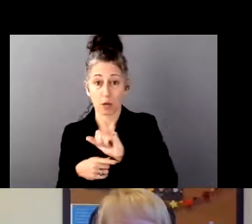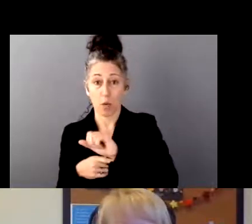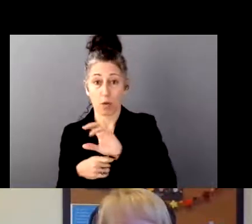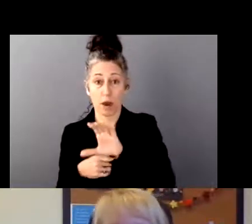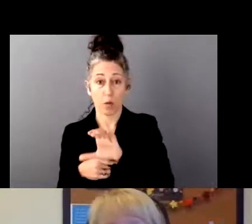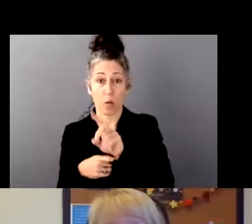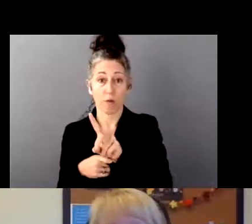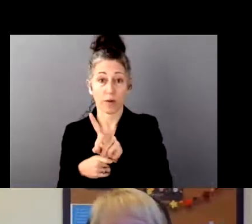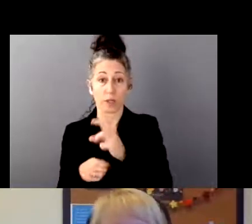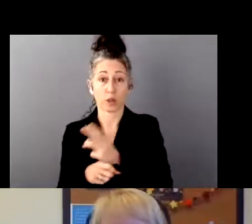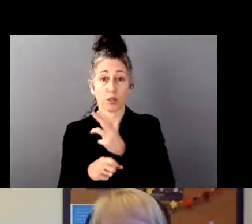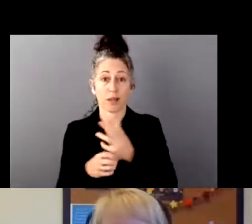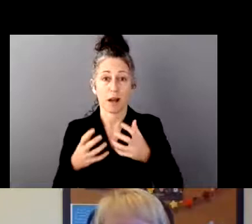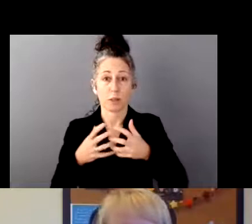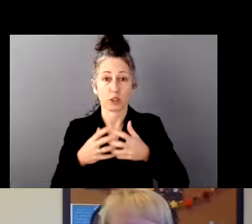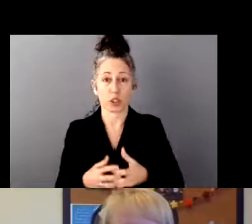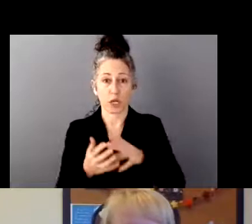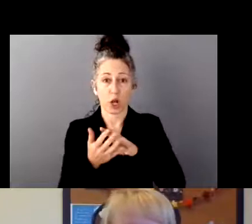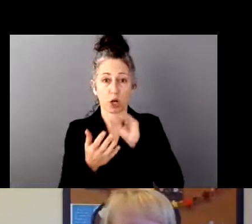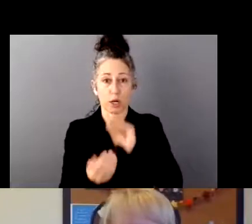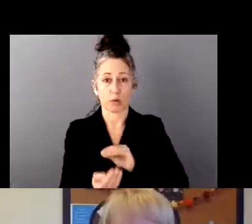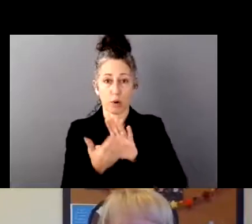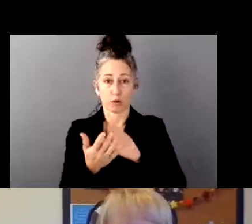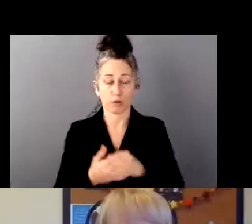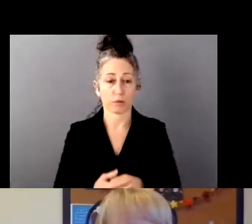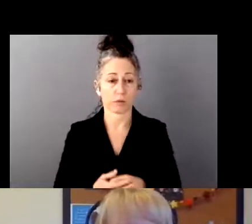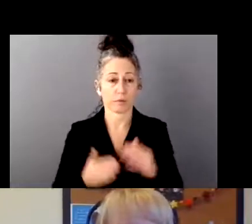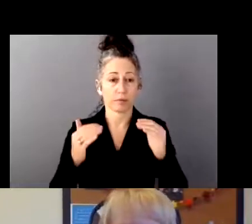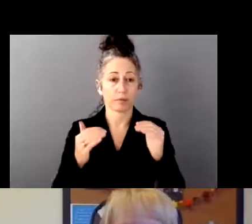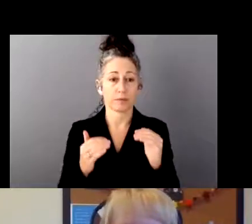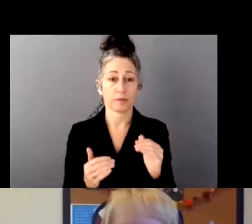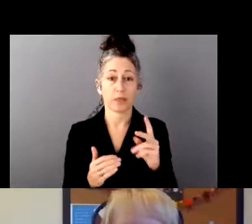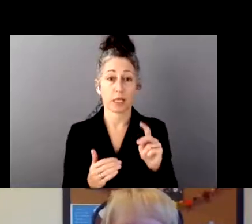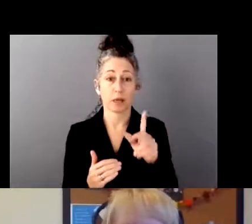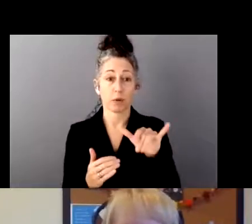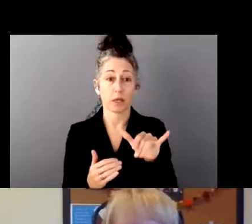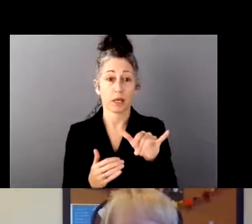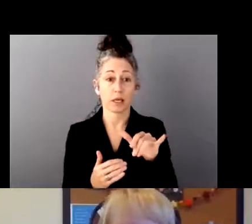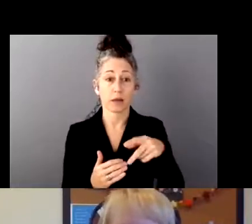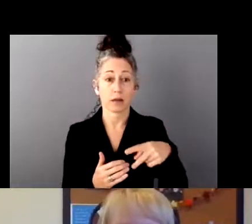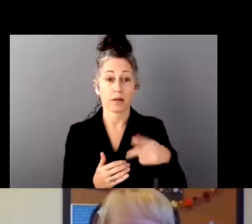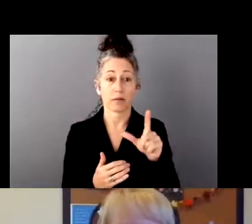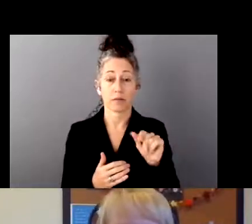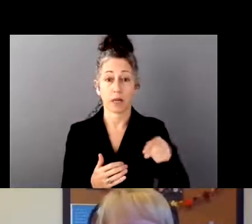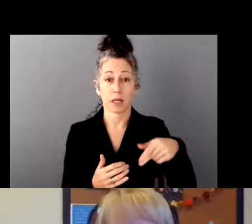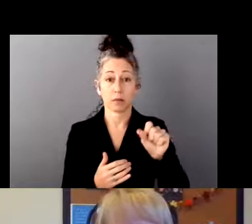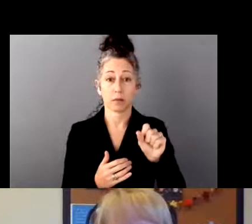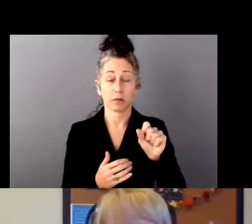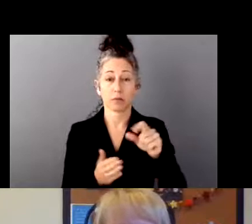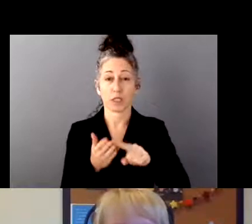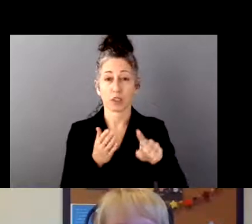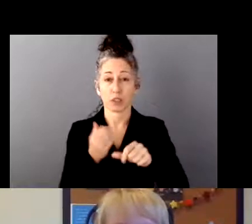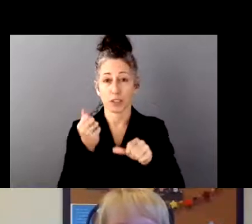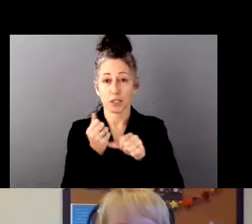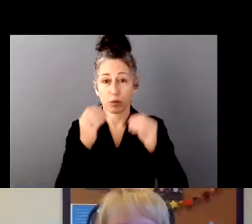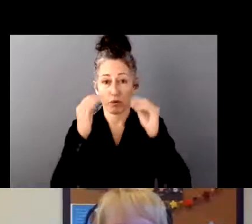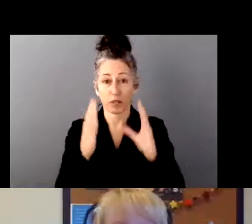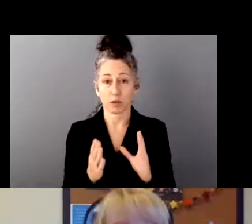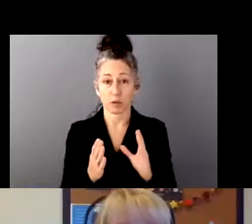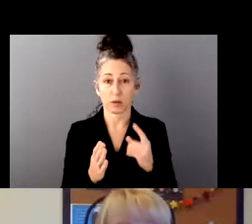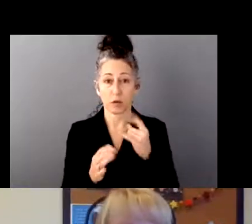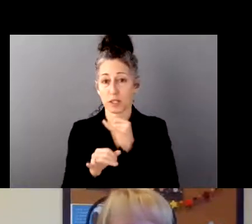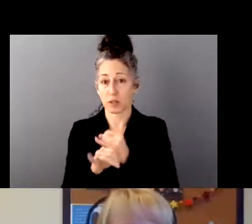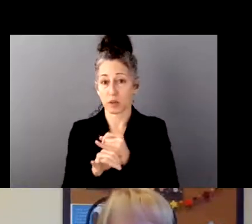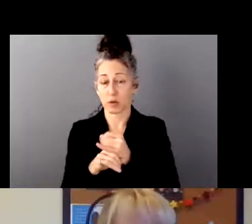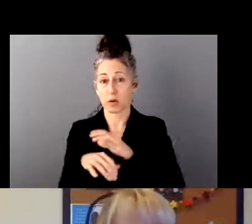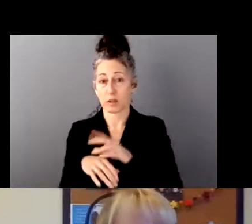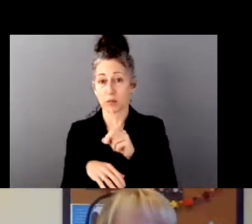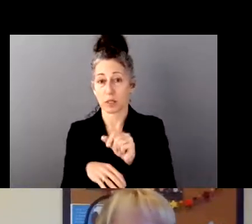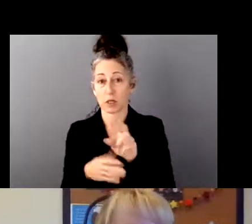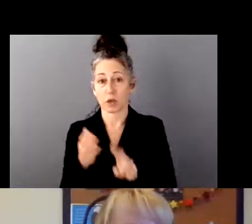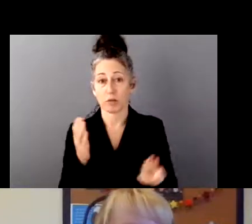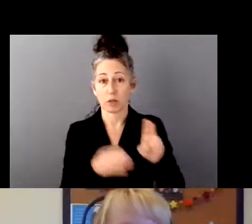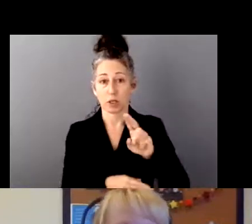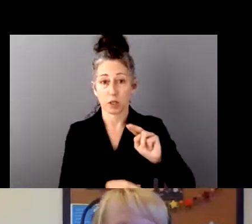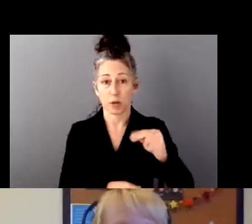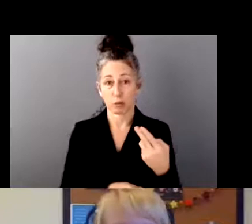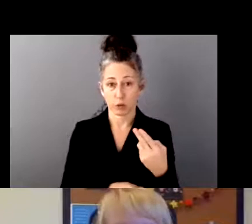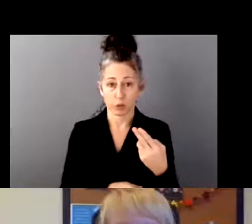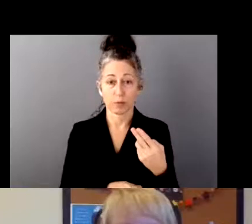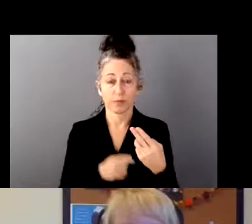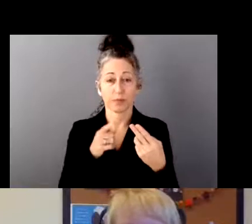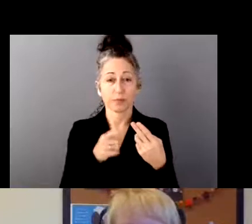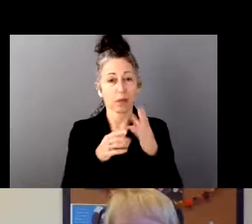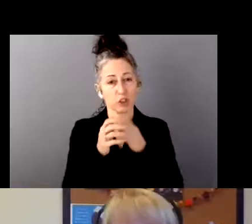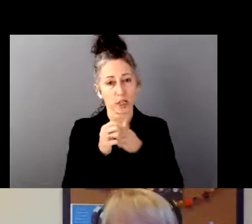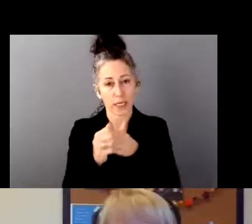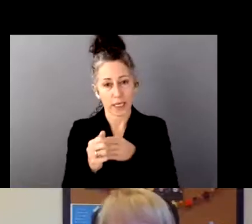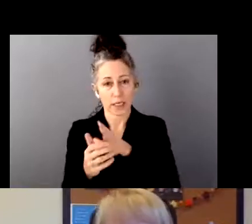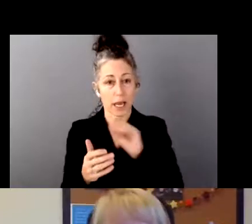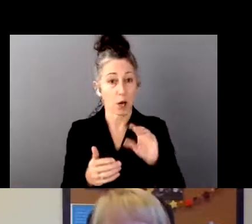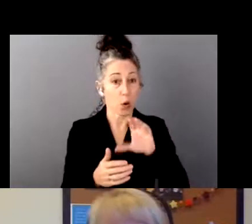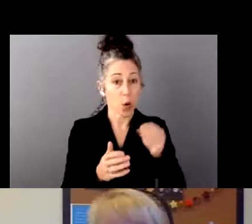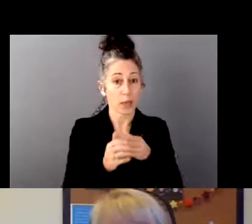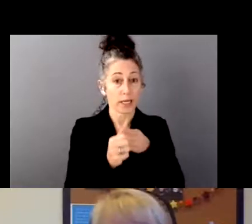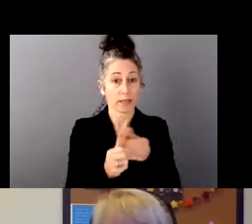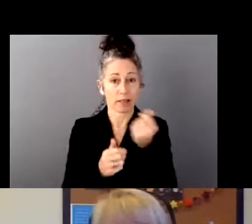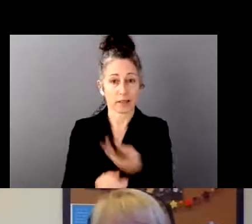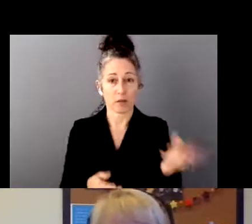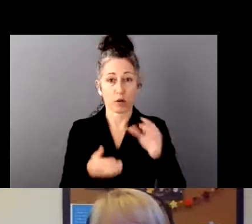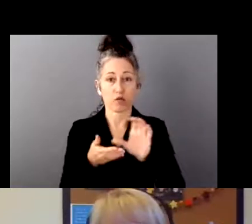Today, she'll be talking about the intersection of race, disability, and COVID-19 using machine learning approach. Next will be Dr. Kim Phillips, she is a research assistant professor at the University of New Hampshire, where she leads and co-leads several grants related to